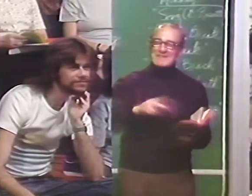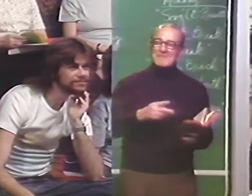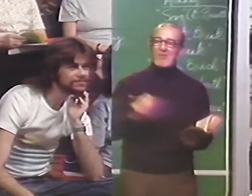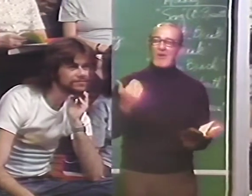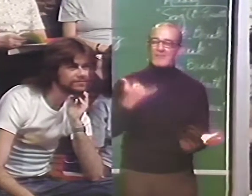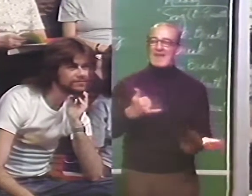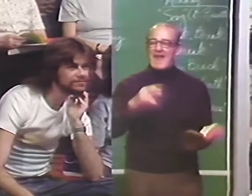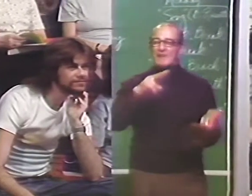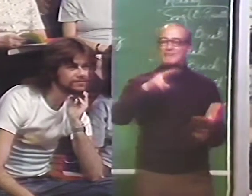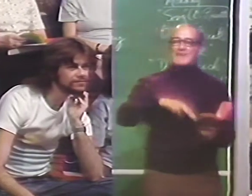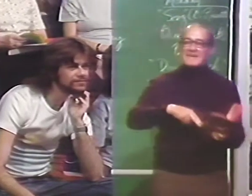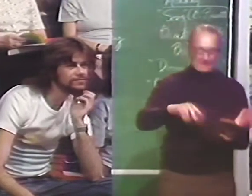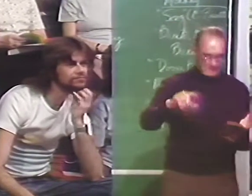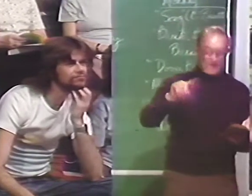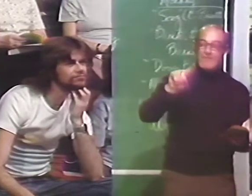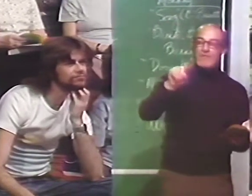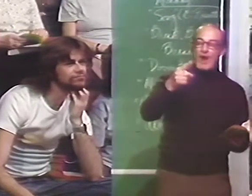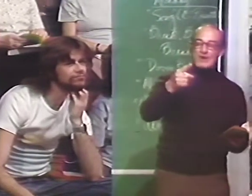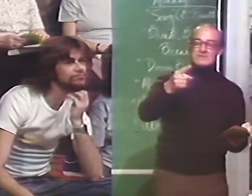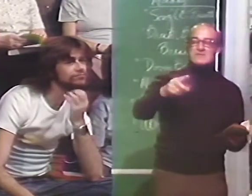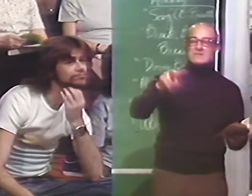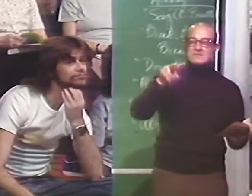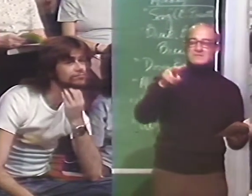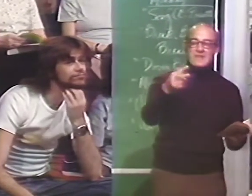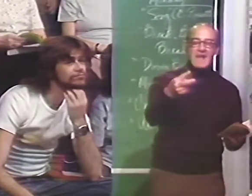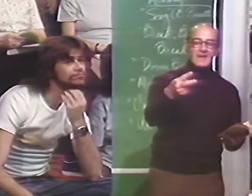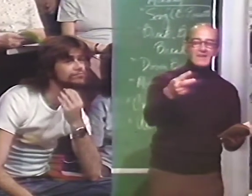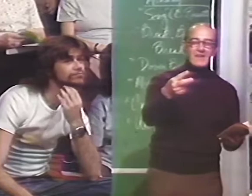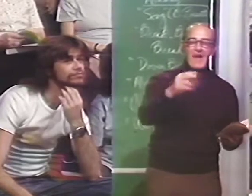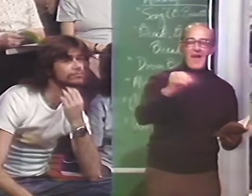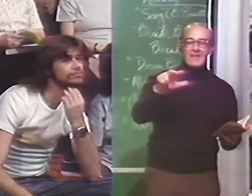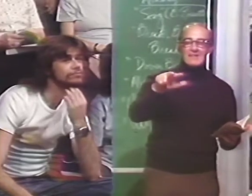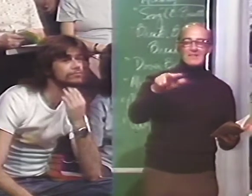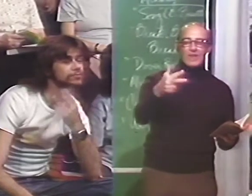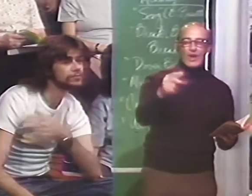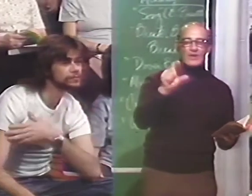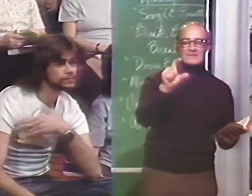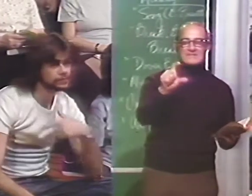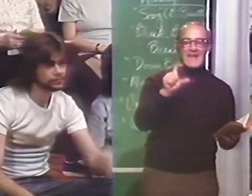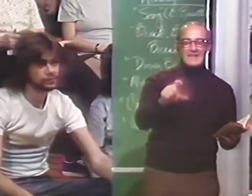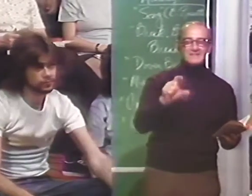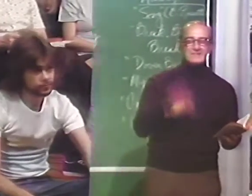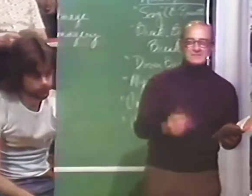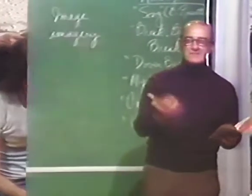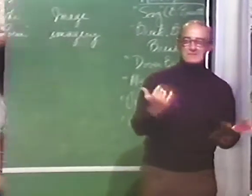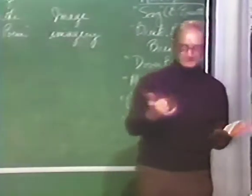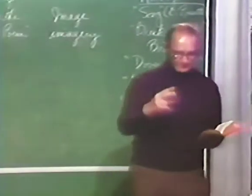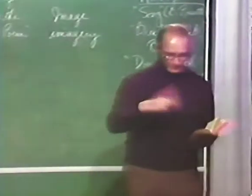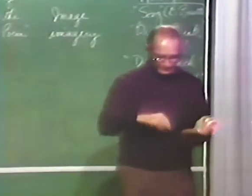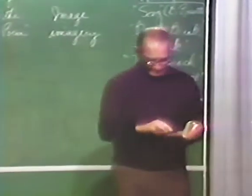JUST READ THE POEM NOW. READ FIRST, SECOND, AND THIRD STANZAS.